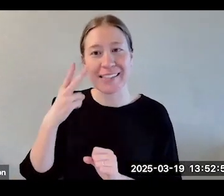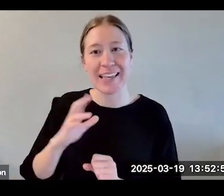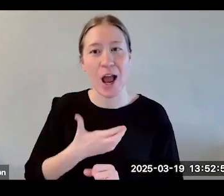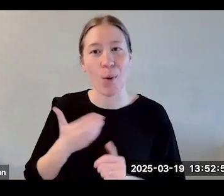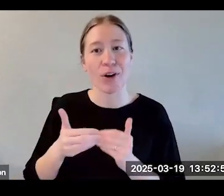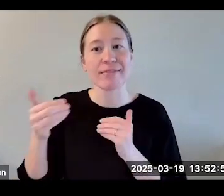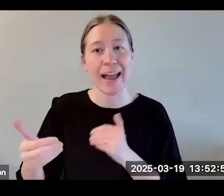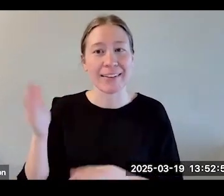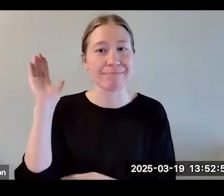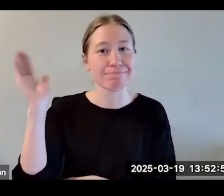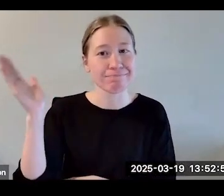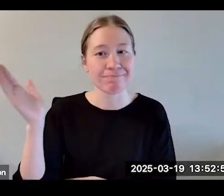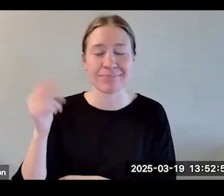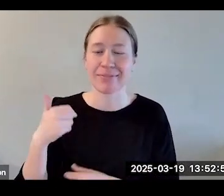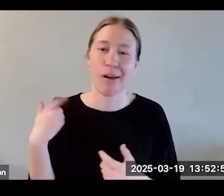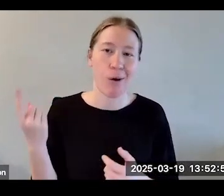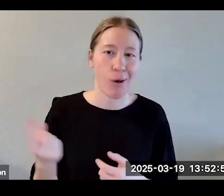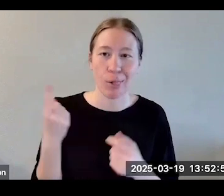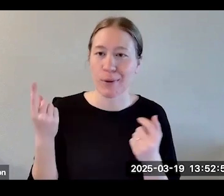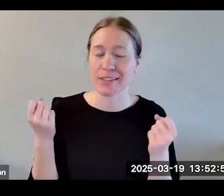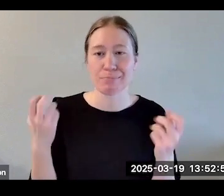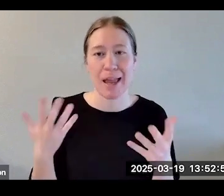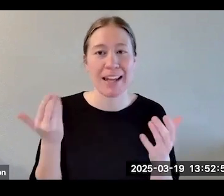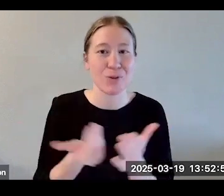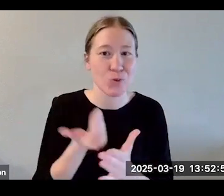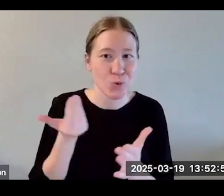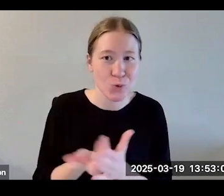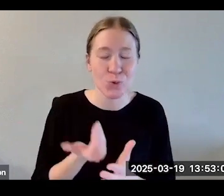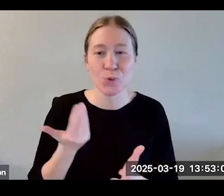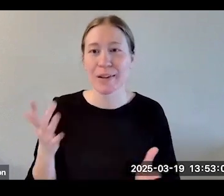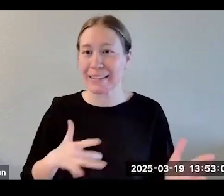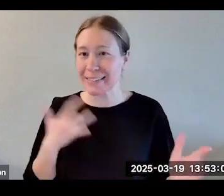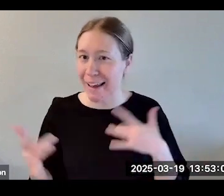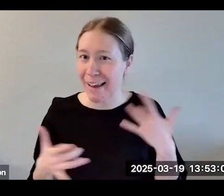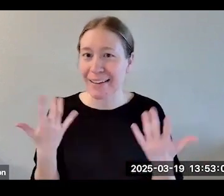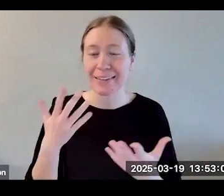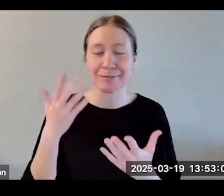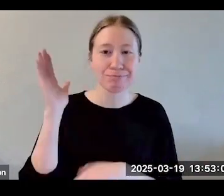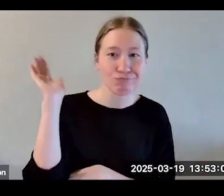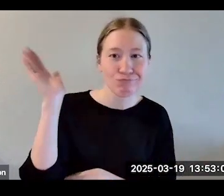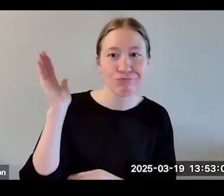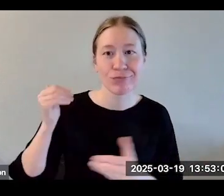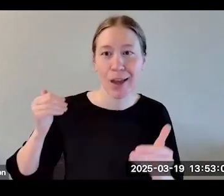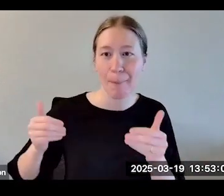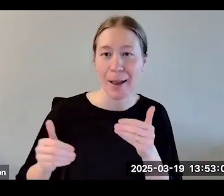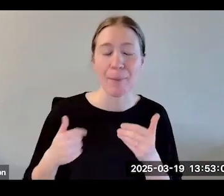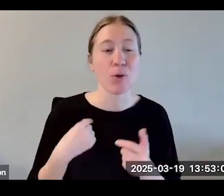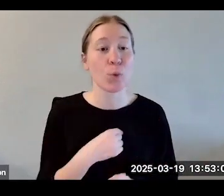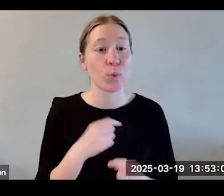We have always a lot of new exciting content coming up, and we do try to run through some of our,